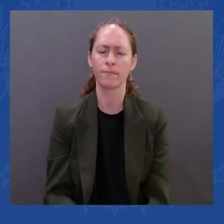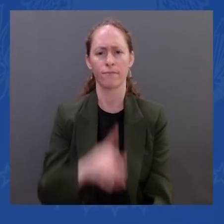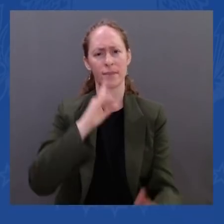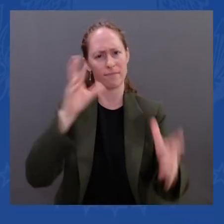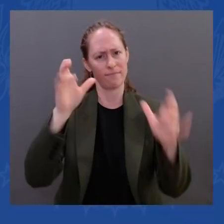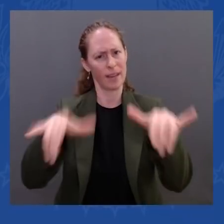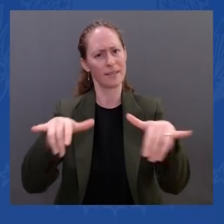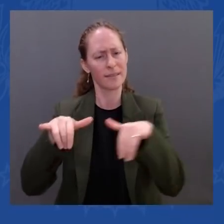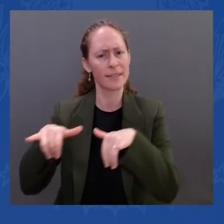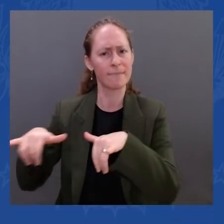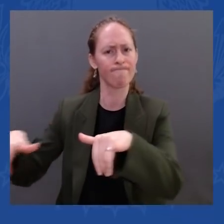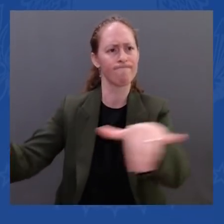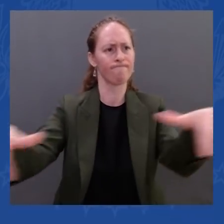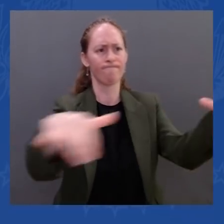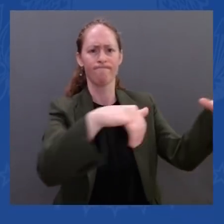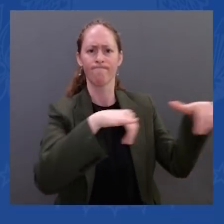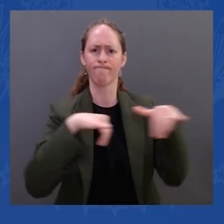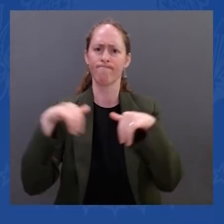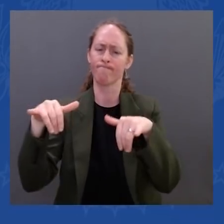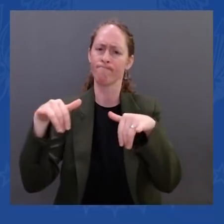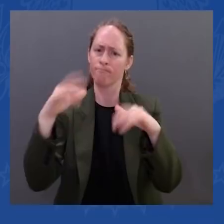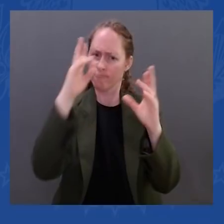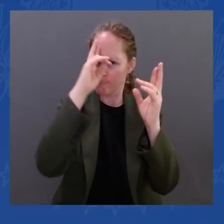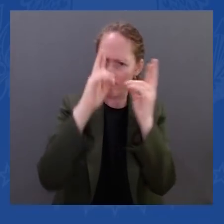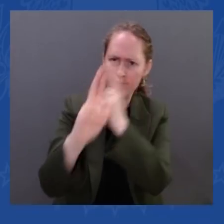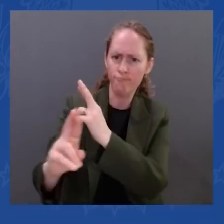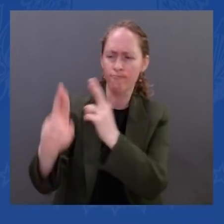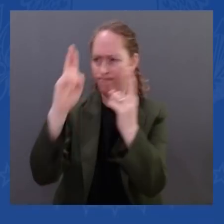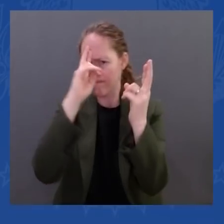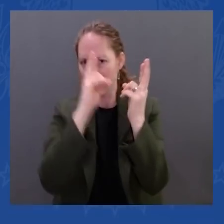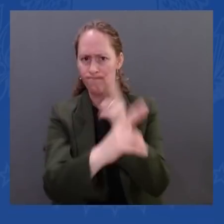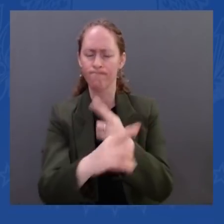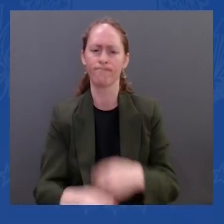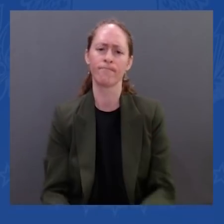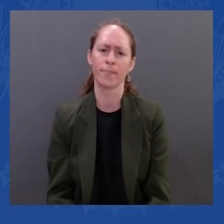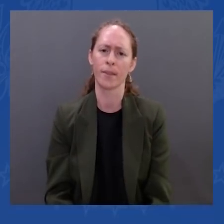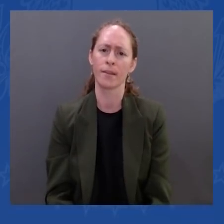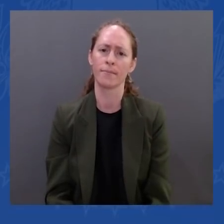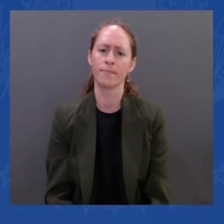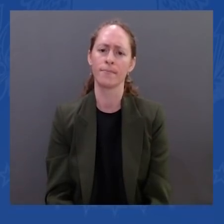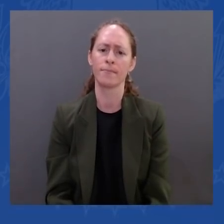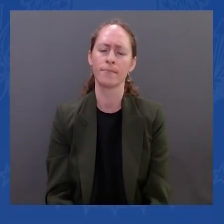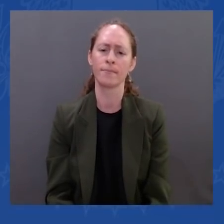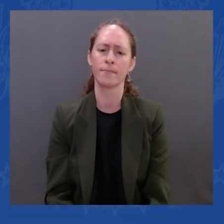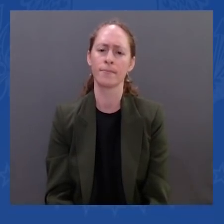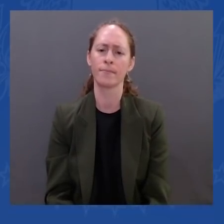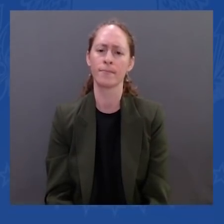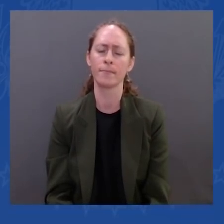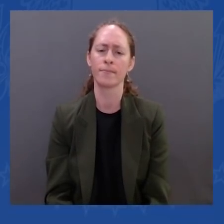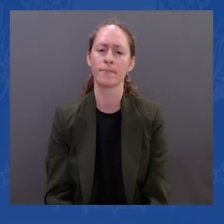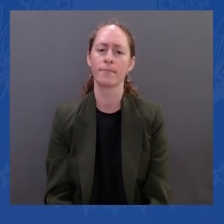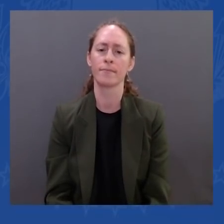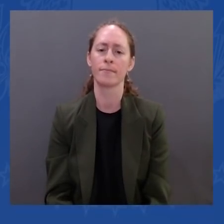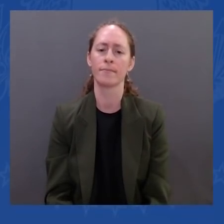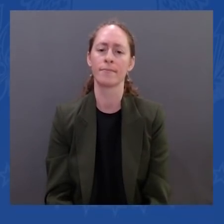unity amongst allies and likeminded countries are required utmost now than any other.